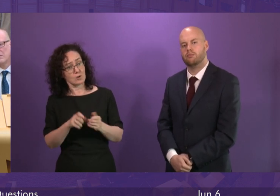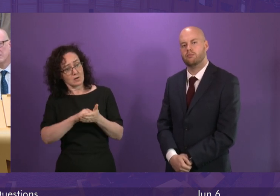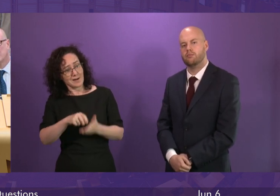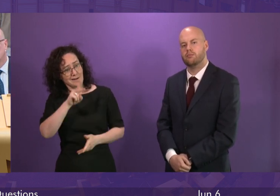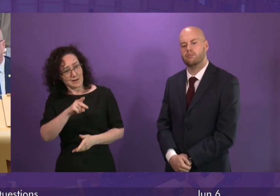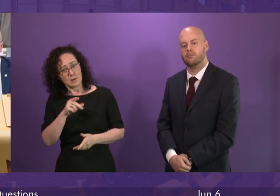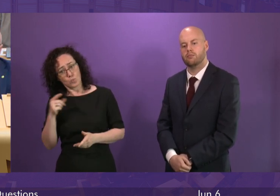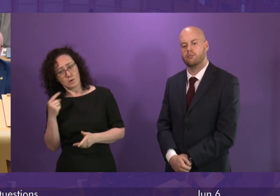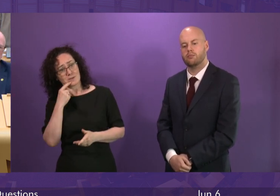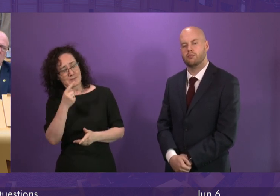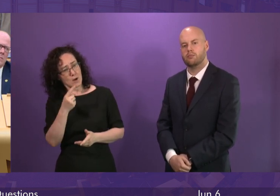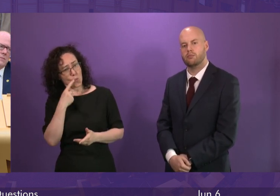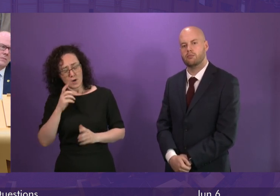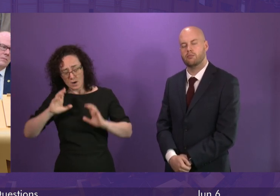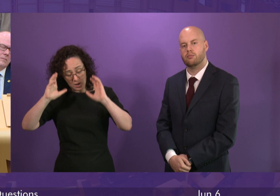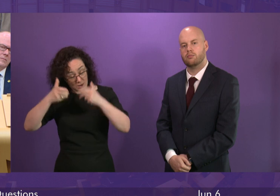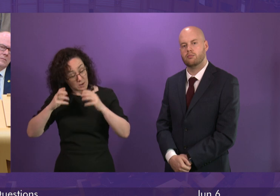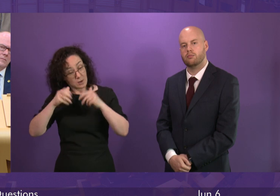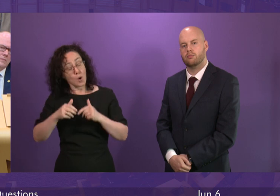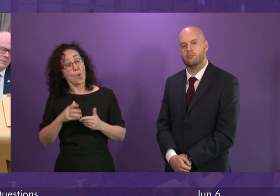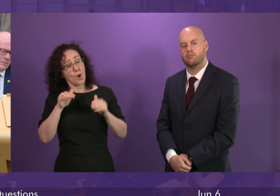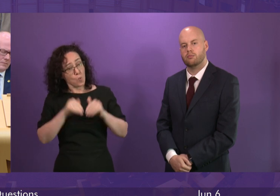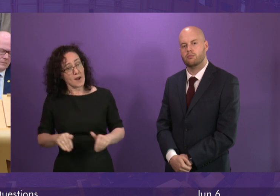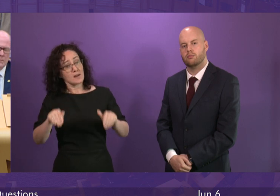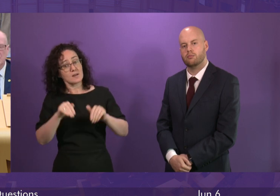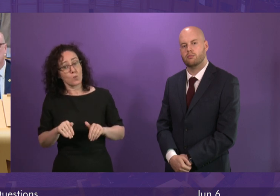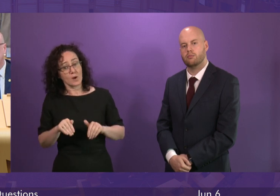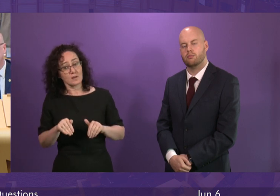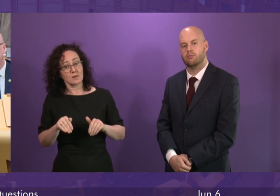Government continues to seek clarity from the Home Office about the detention of children